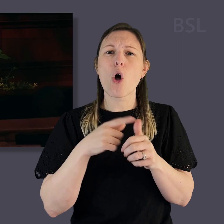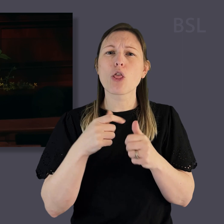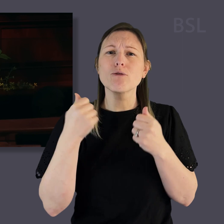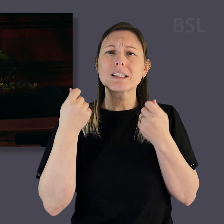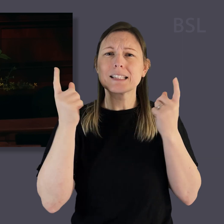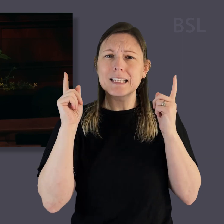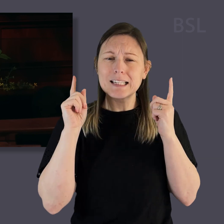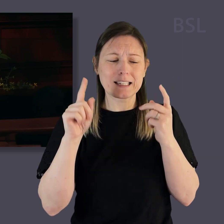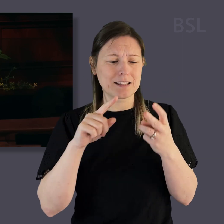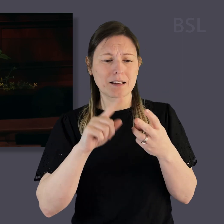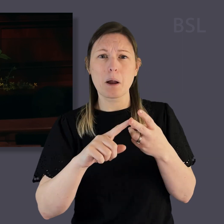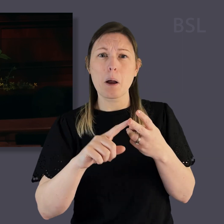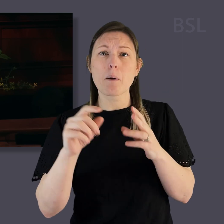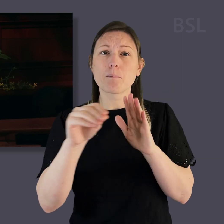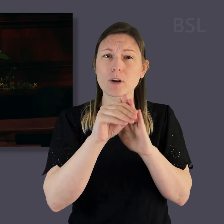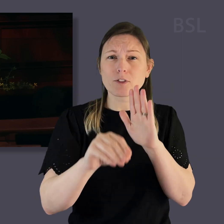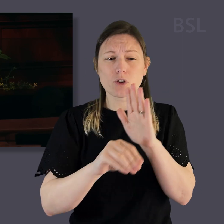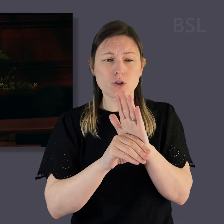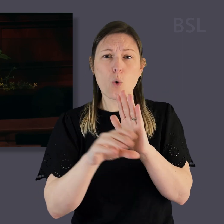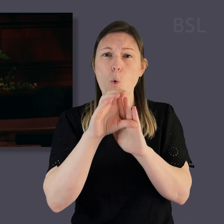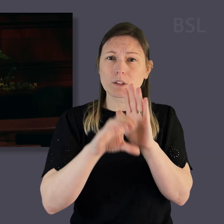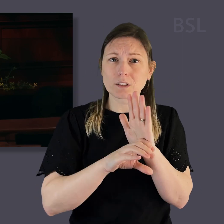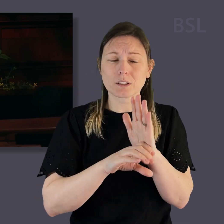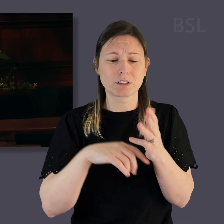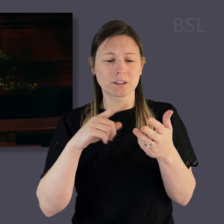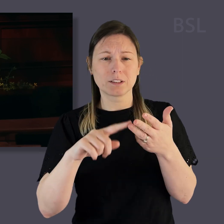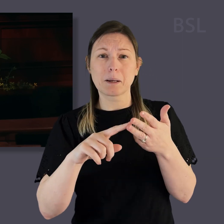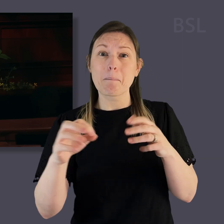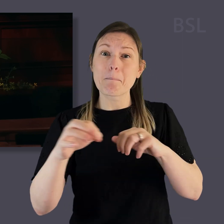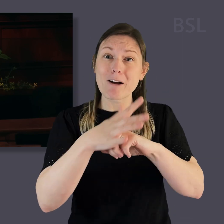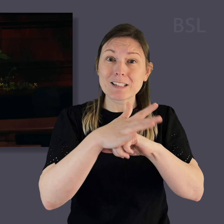covenants and ordinances, marriages that could last forever,